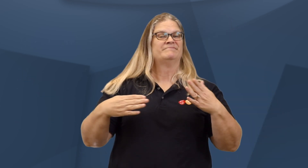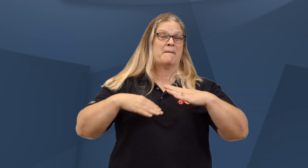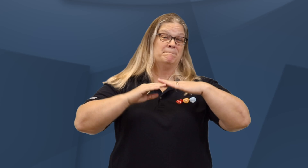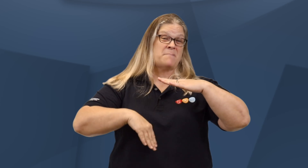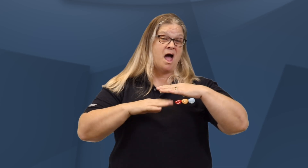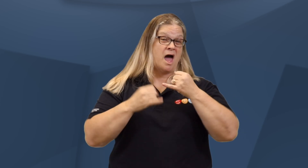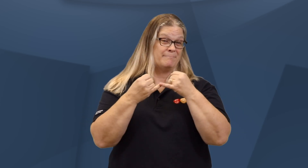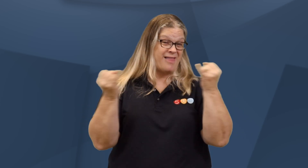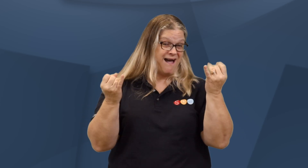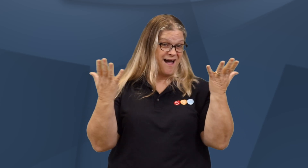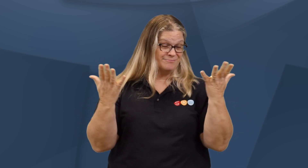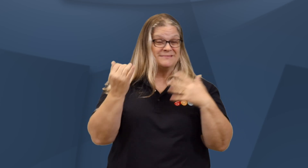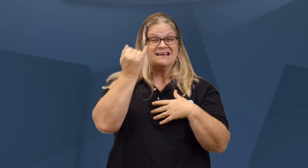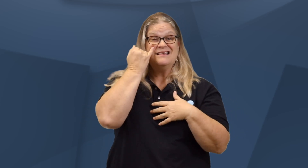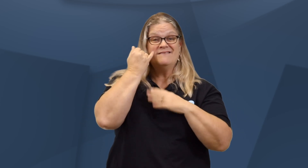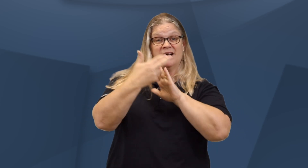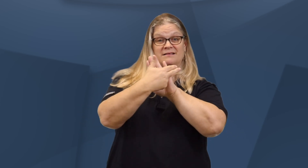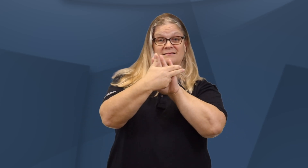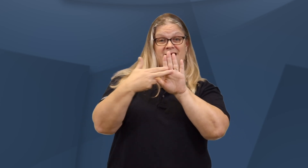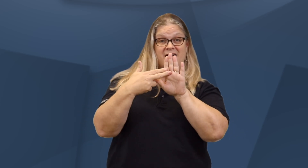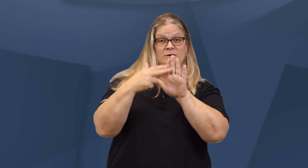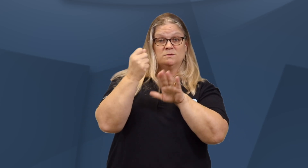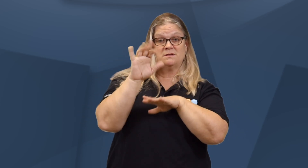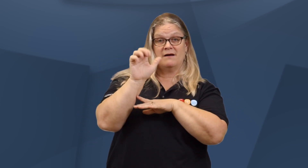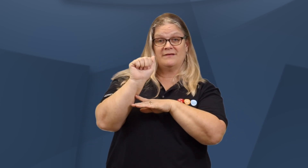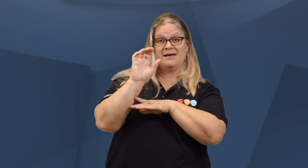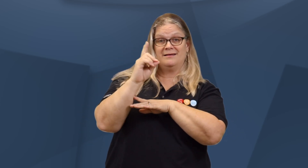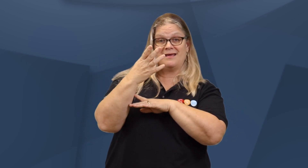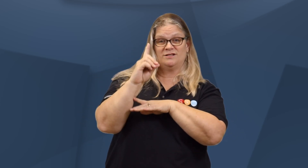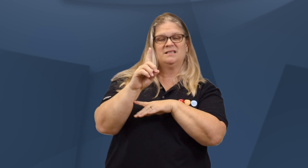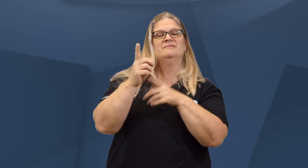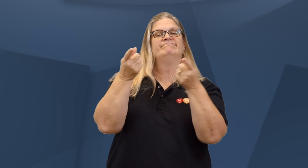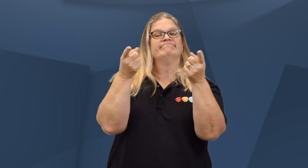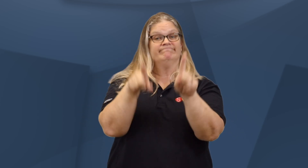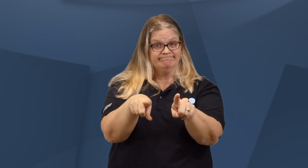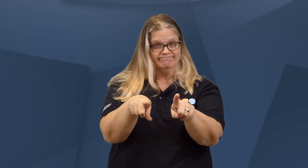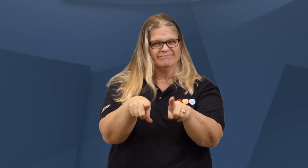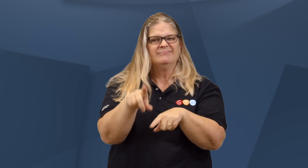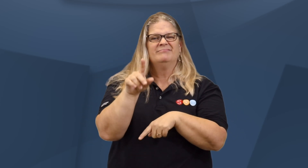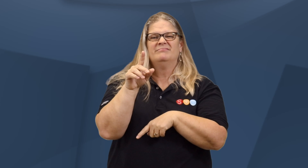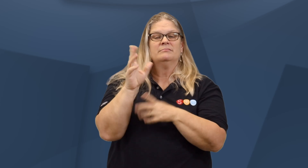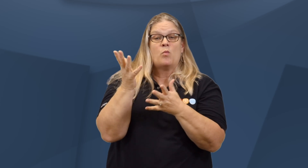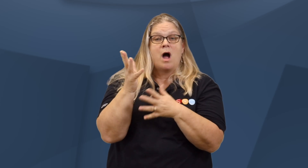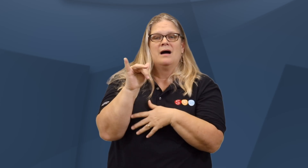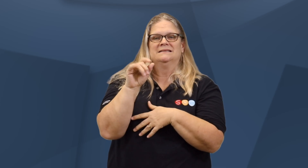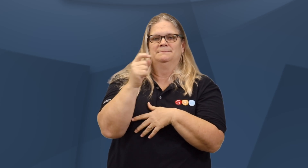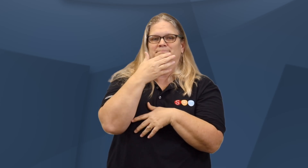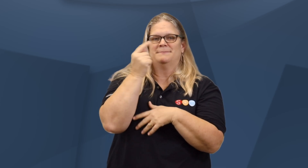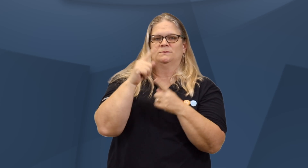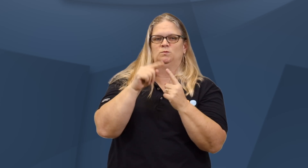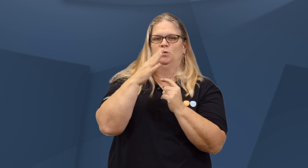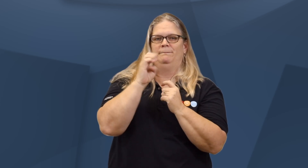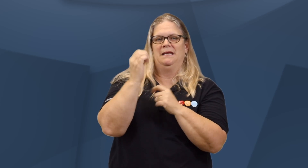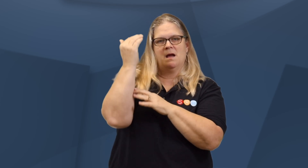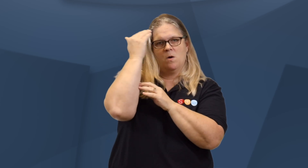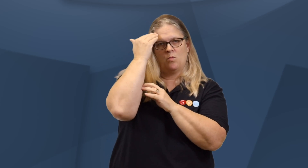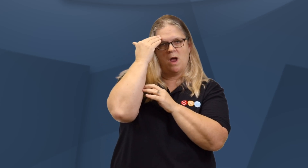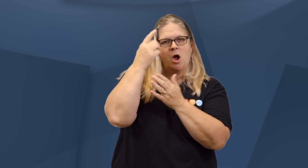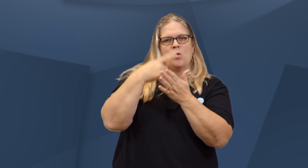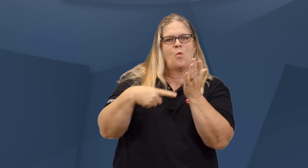Bottom line, if a diagnosis of ADHD does occur, it's best to be aware